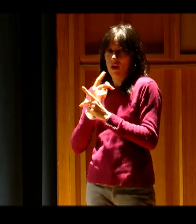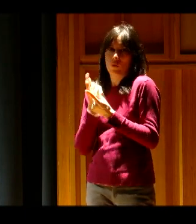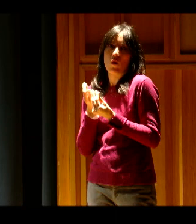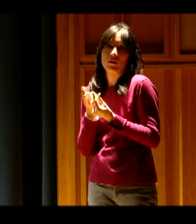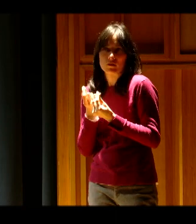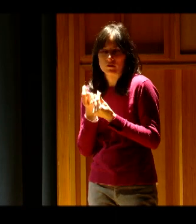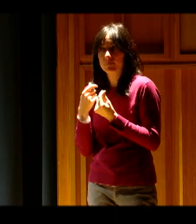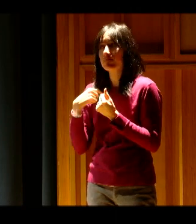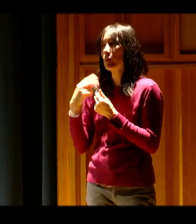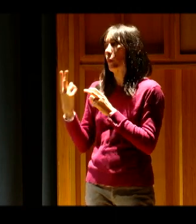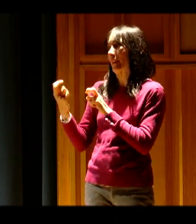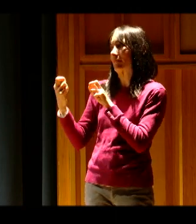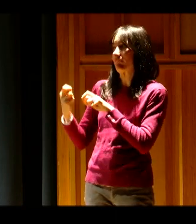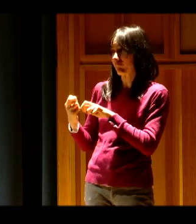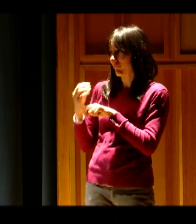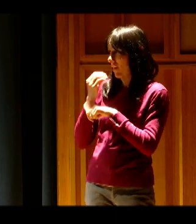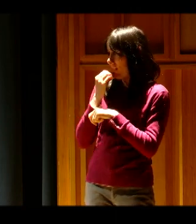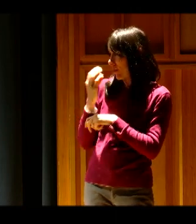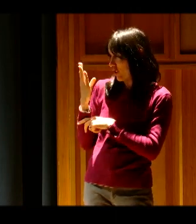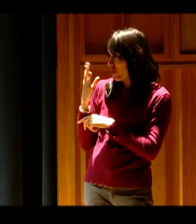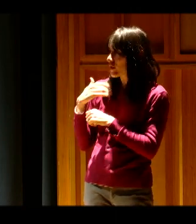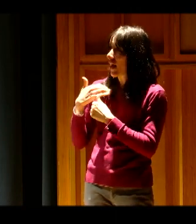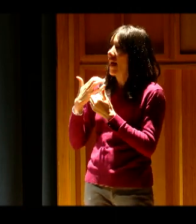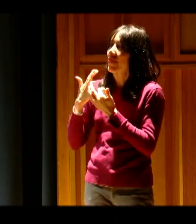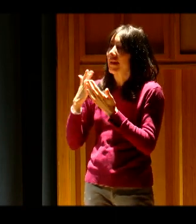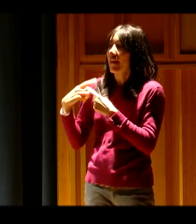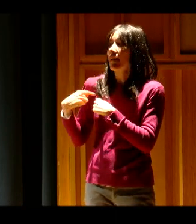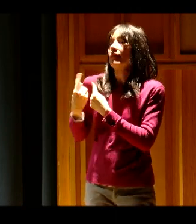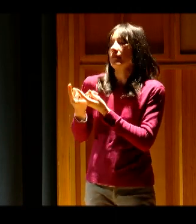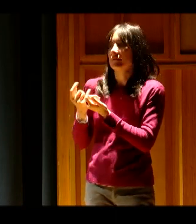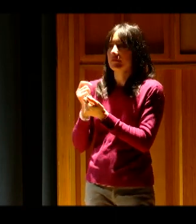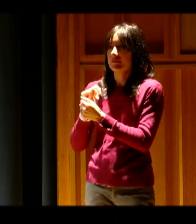since then that this day came about and tomorrow came about.